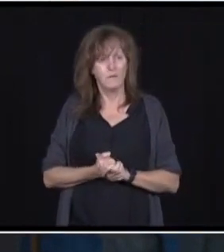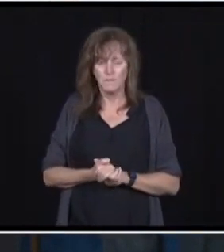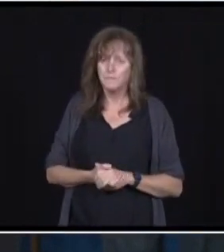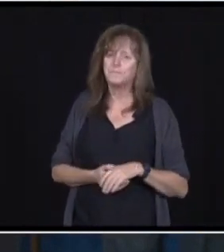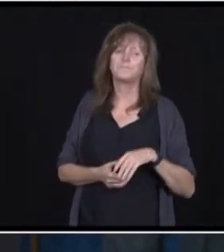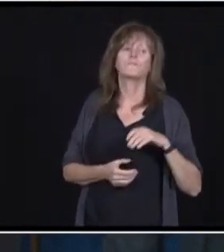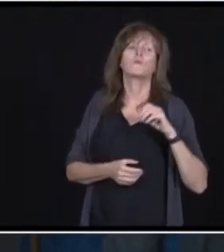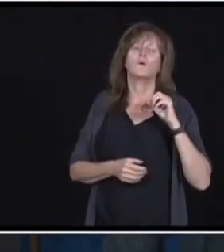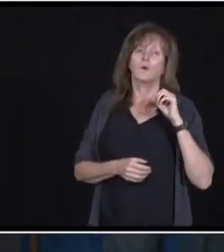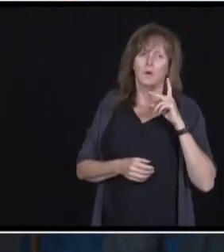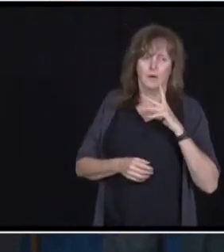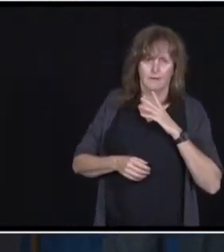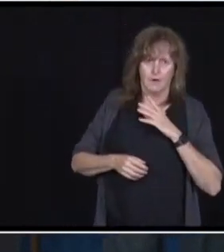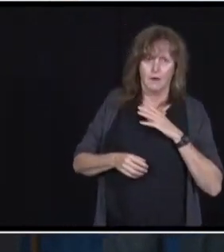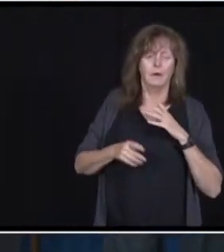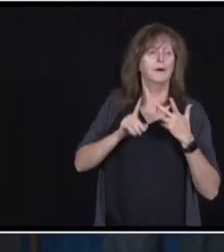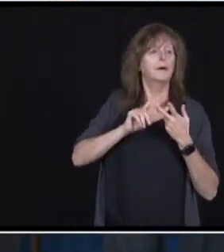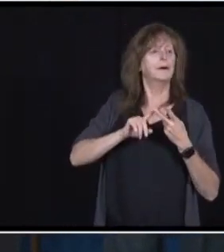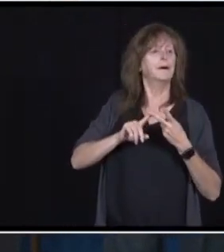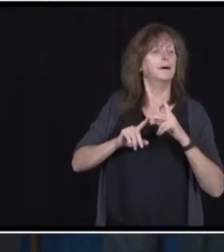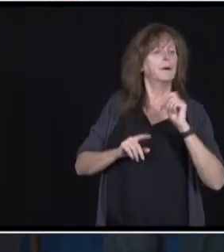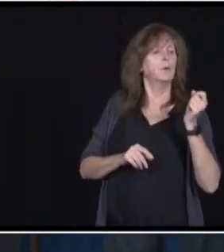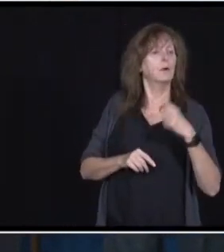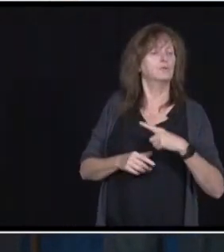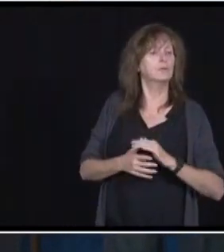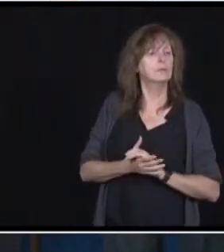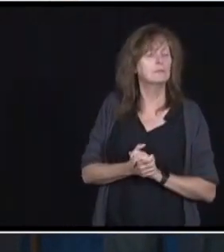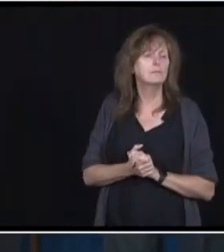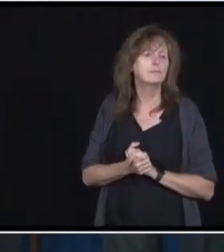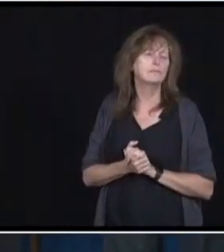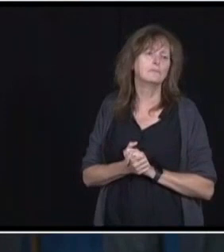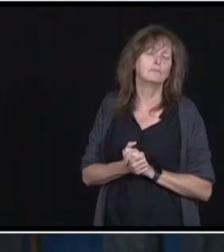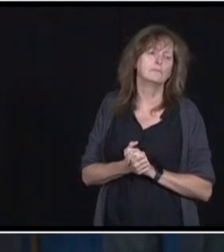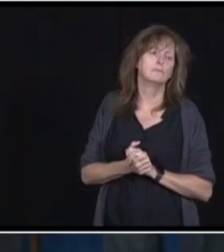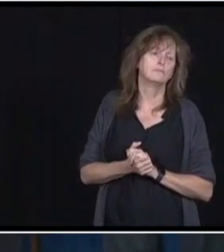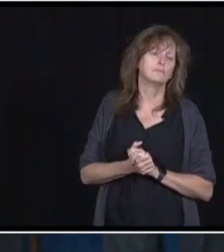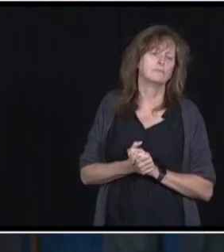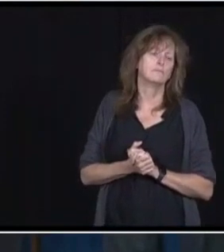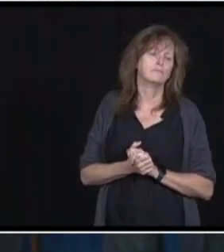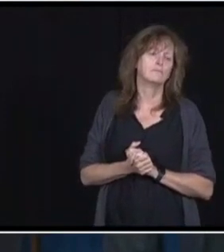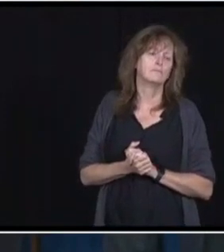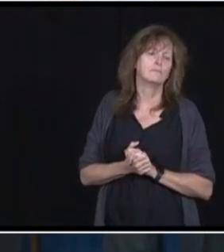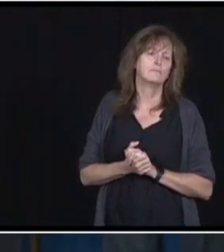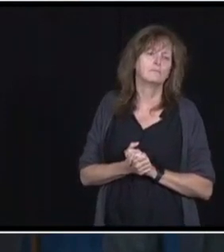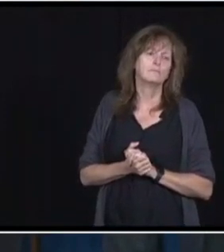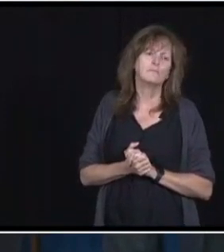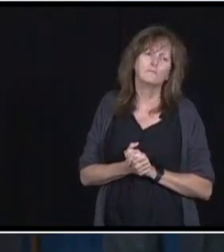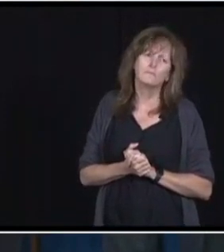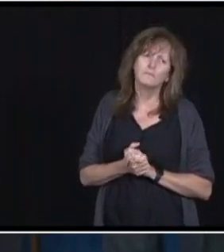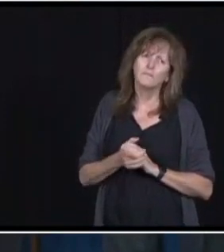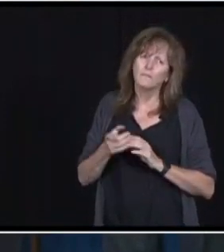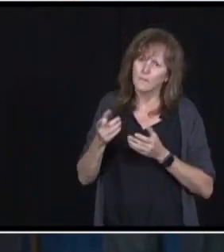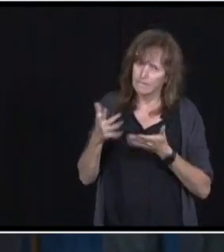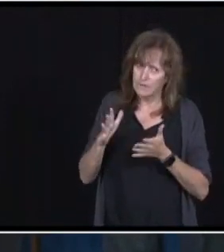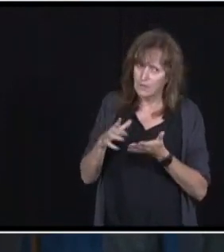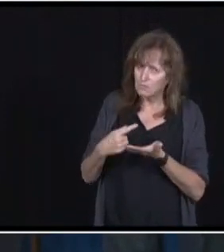keep everyone safe in Ontario and that is what I am going to do every single day to protect all of the people of